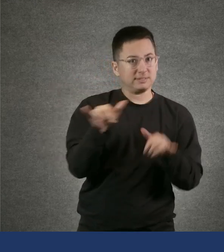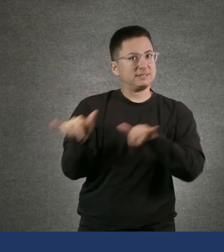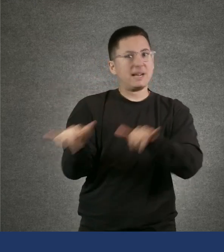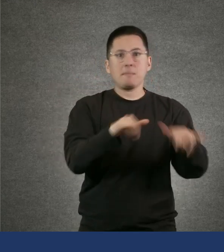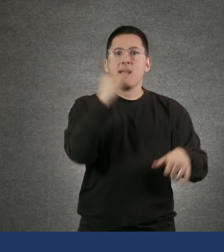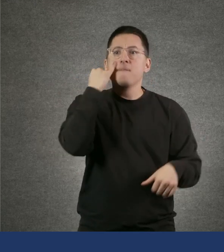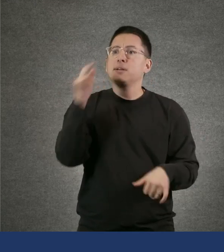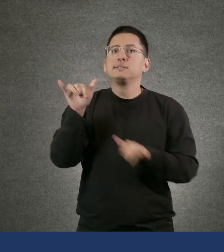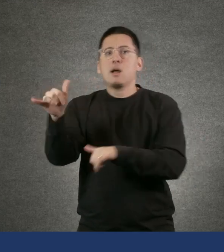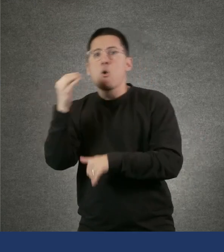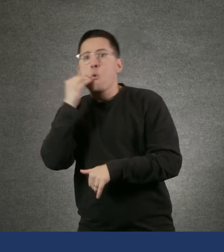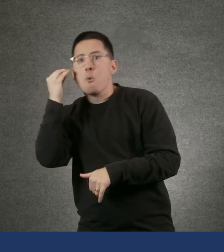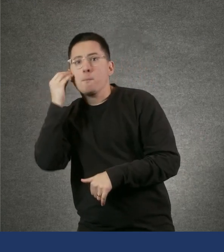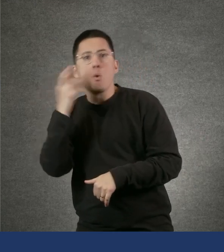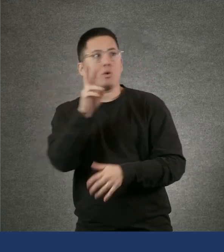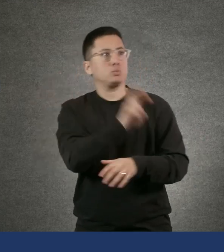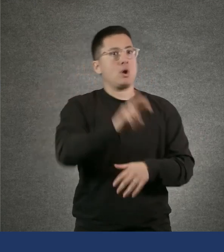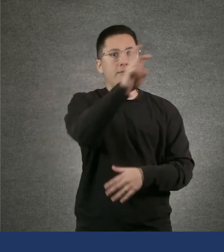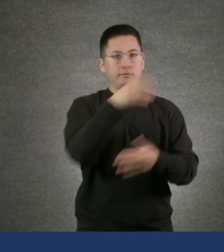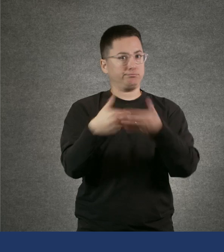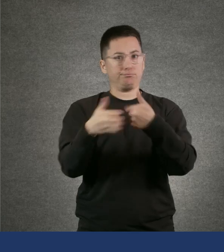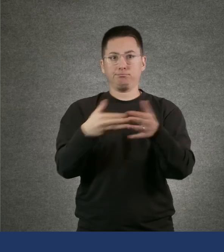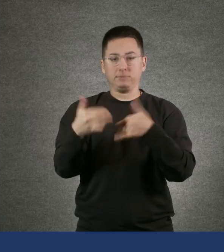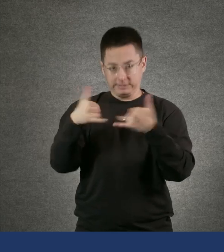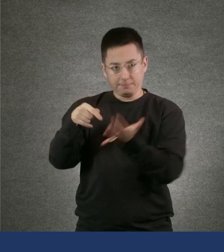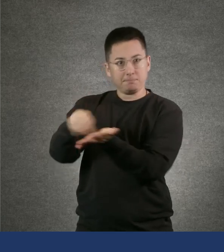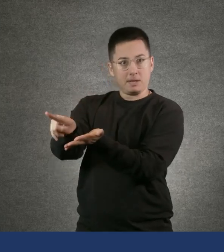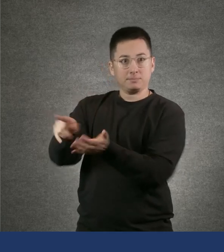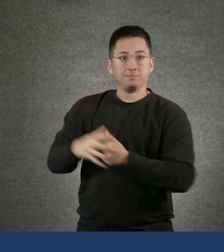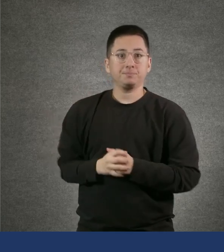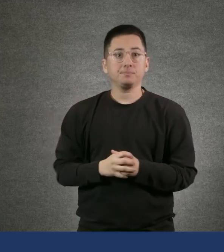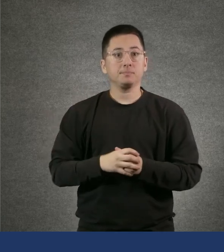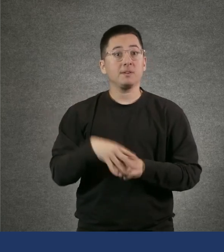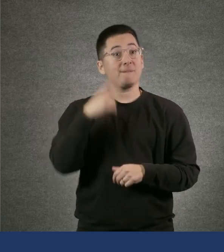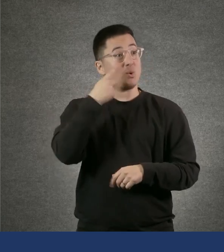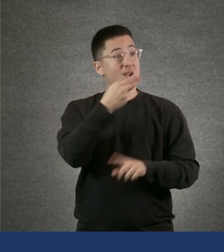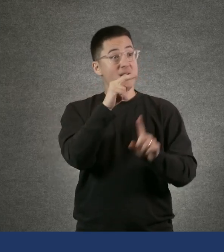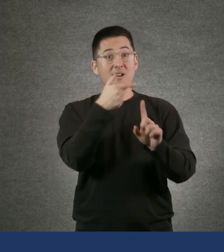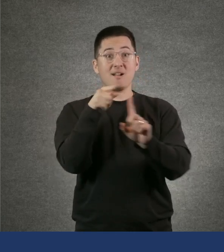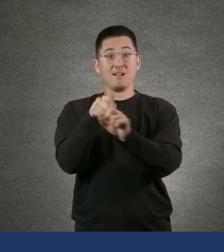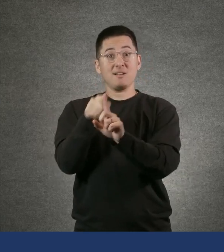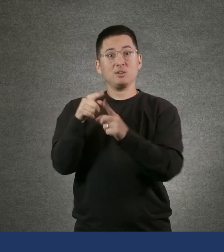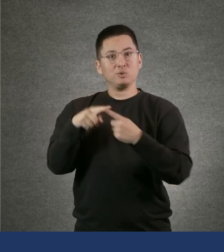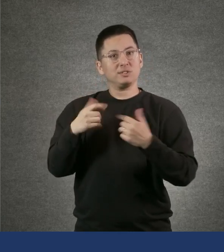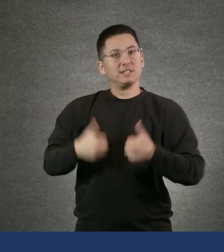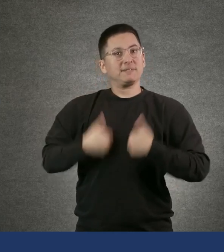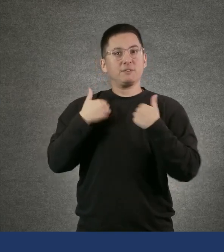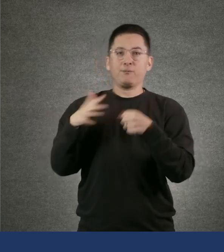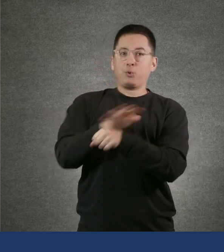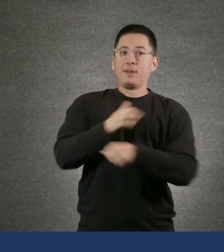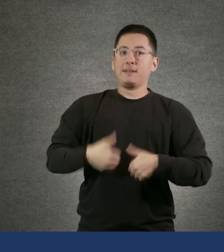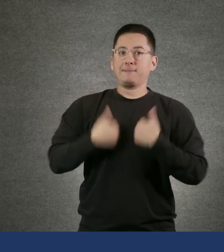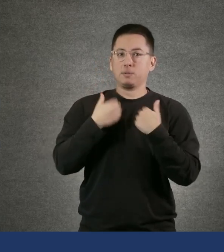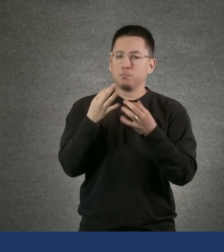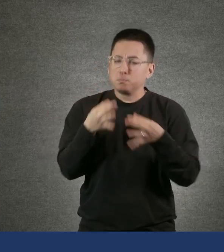it is important that Hannah is able to travel to visit her many cousins and friends that we have fostered relationships with throughout her life.